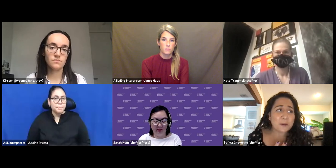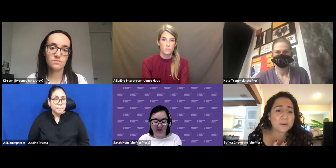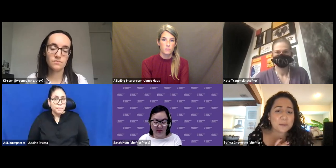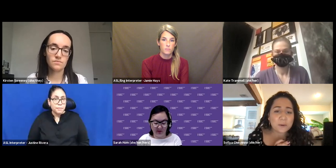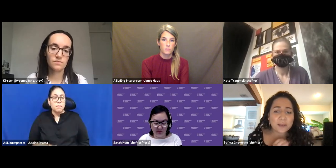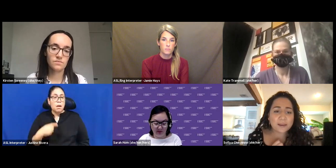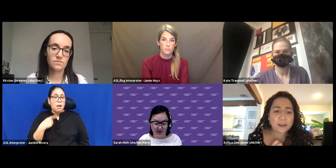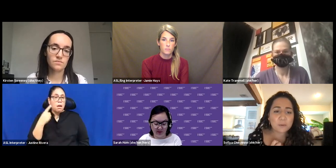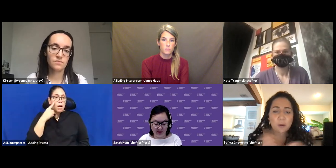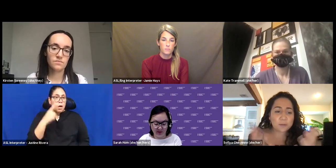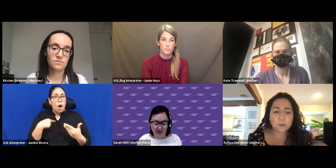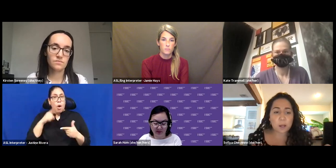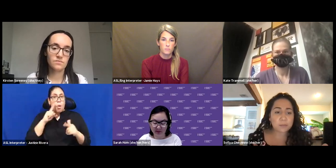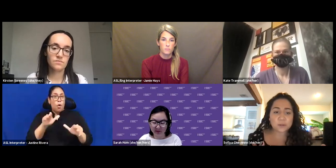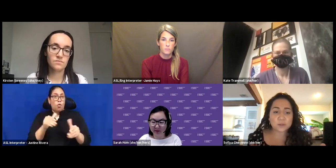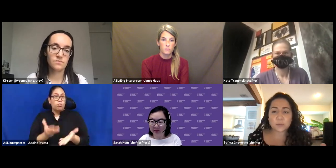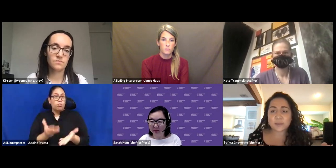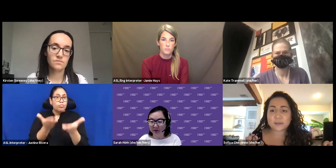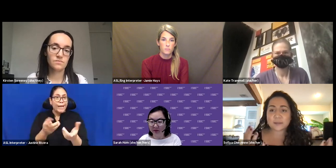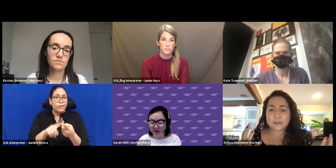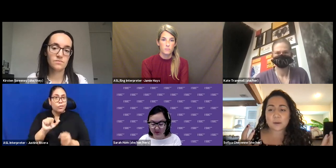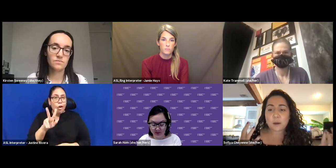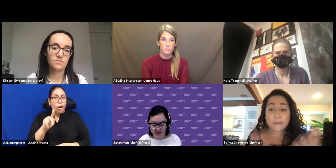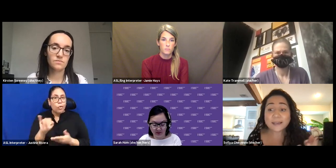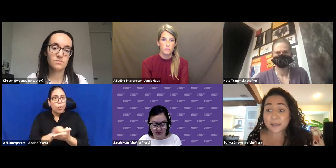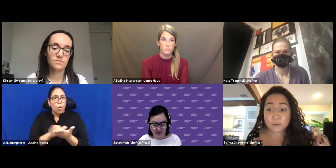A.R.T./New York, and what I hope to accomplish with this amazing